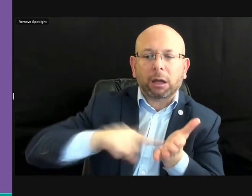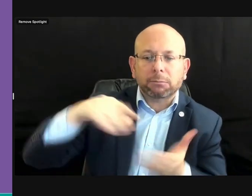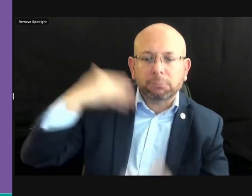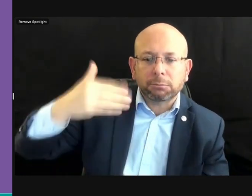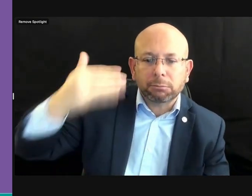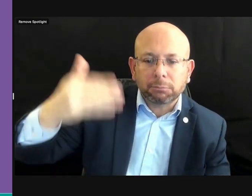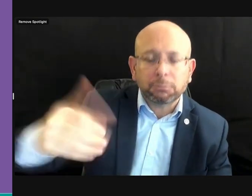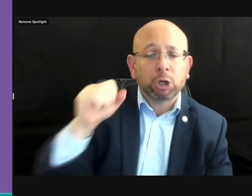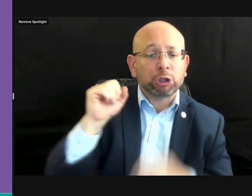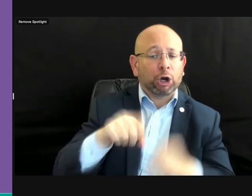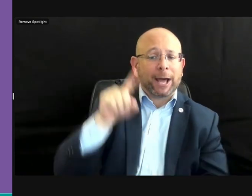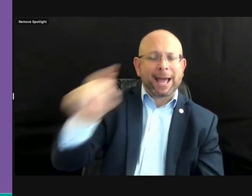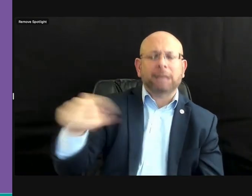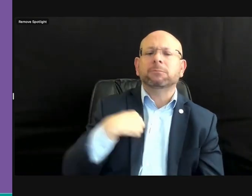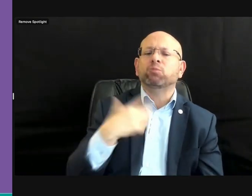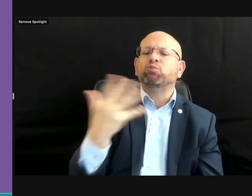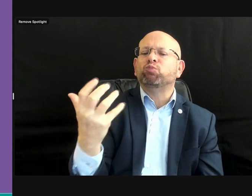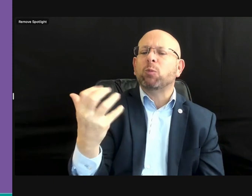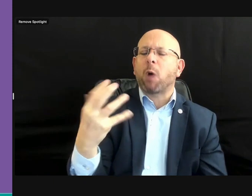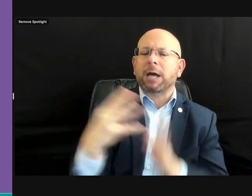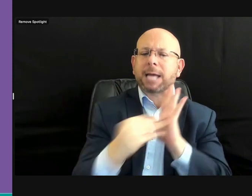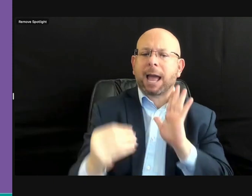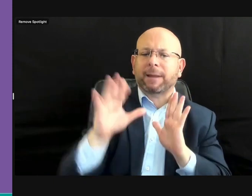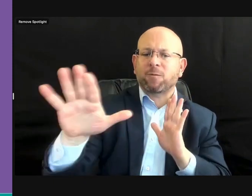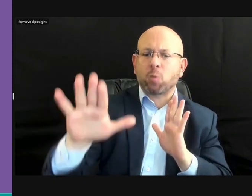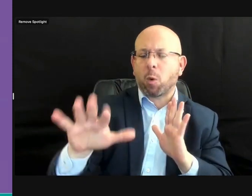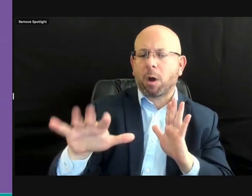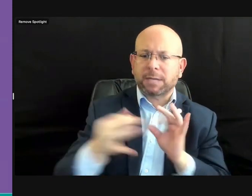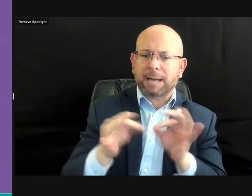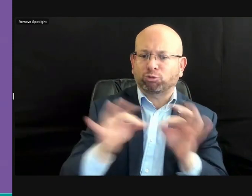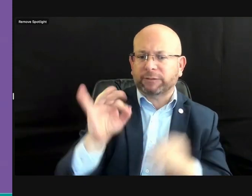check in from time to time. Ask for a copy of their caption files,